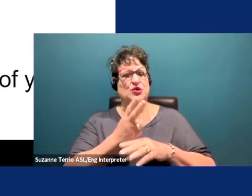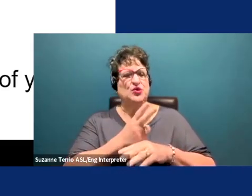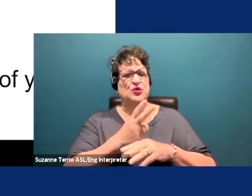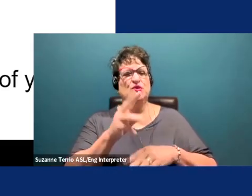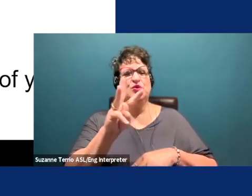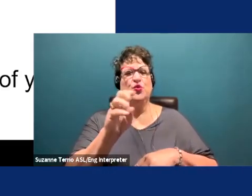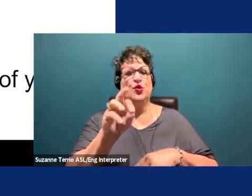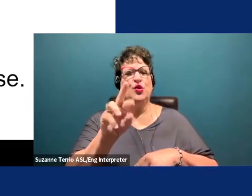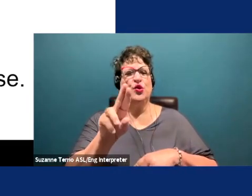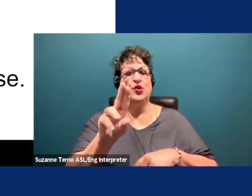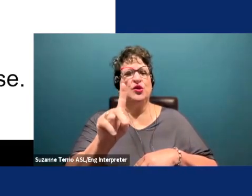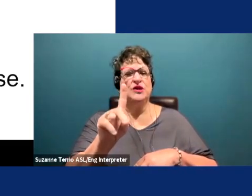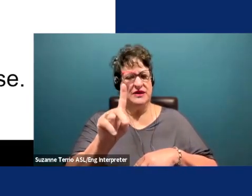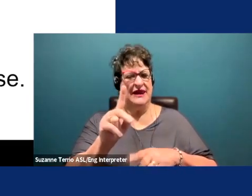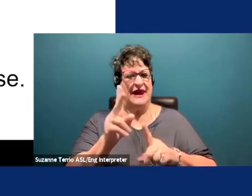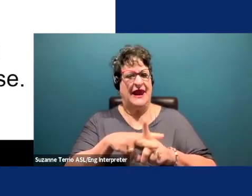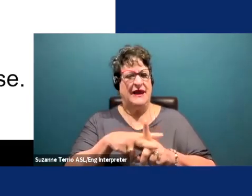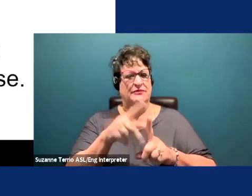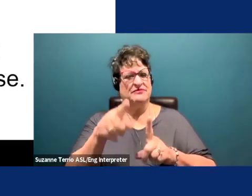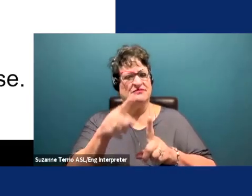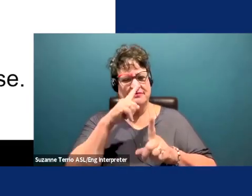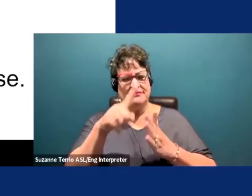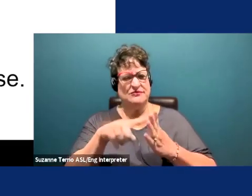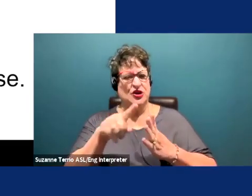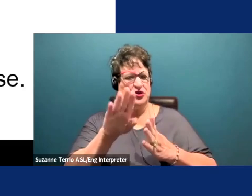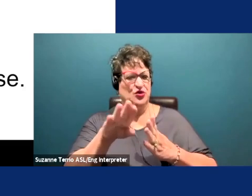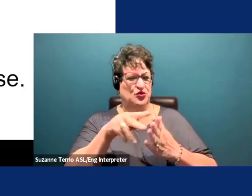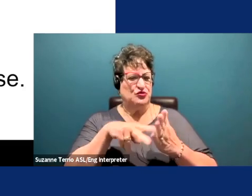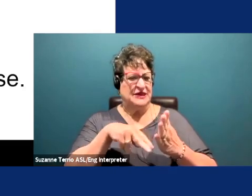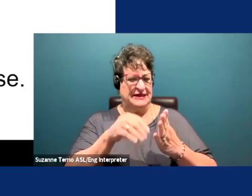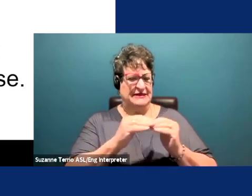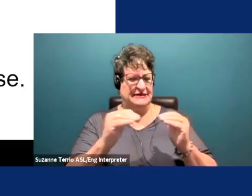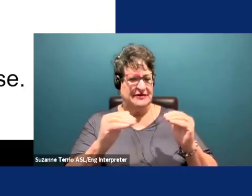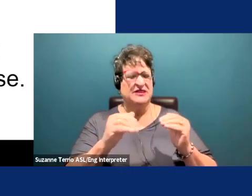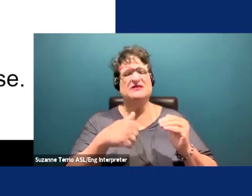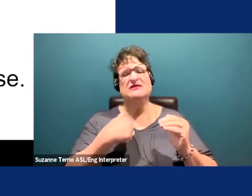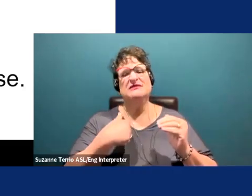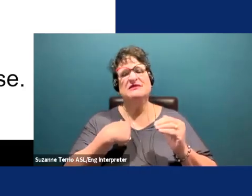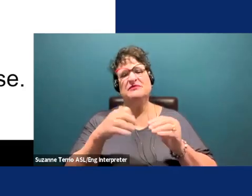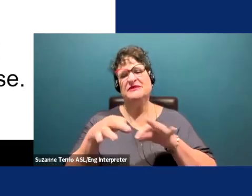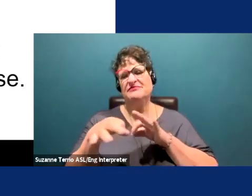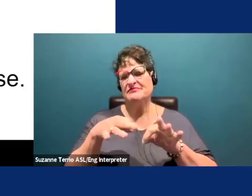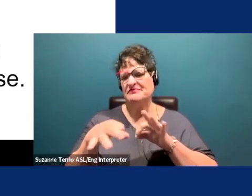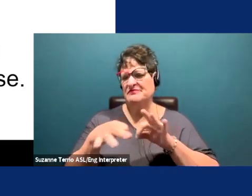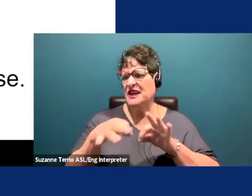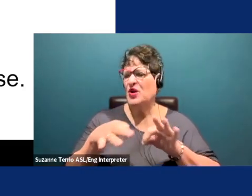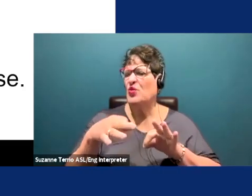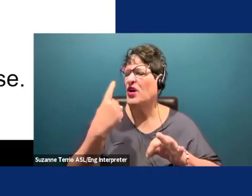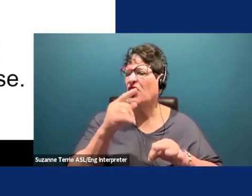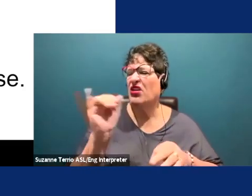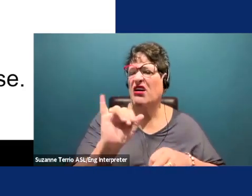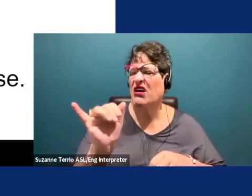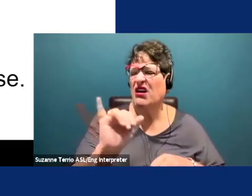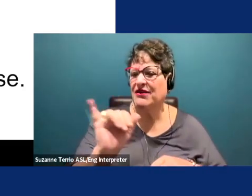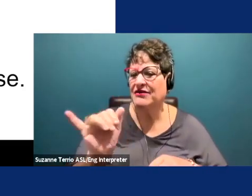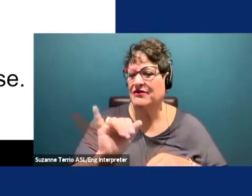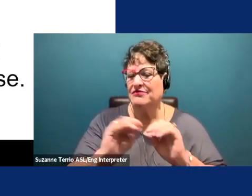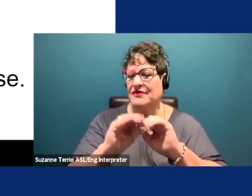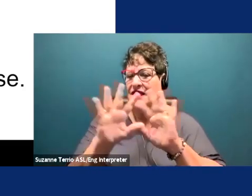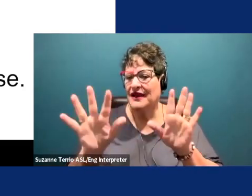So I'm going to kind of give you examples of what plain language looks like. Unpacks and explains implied language